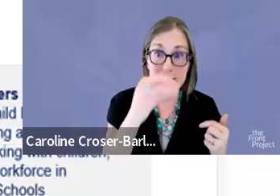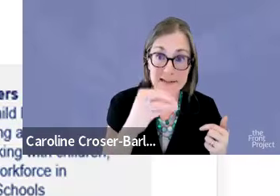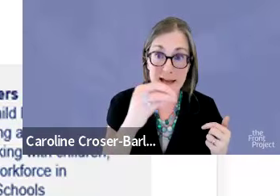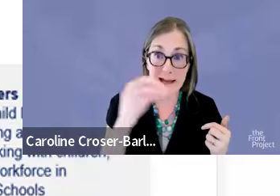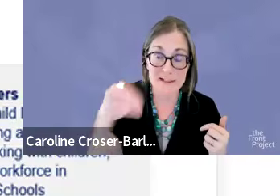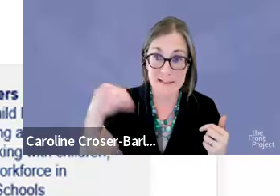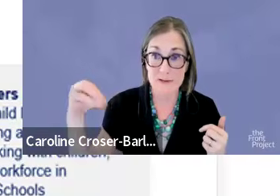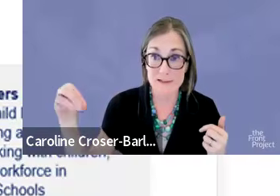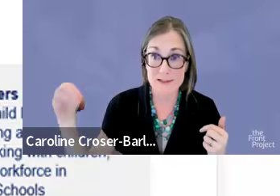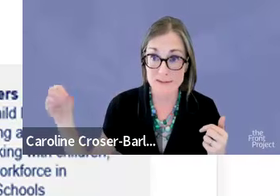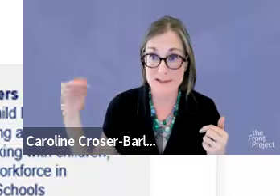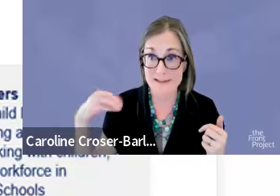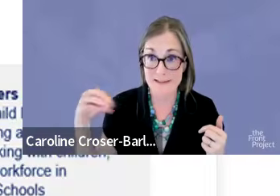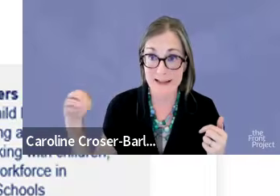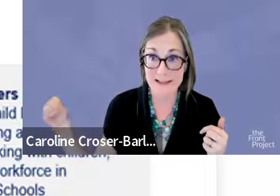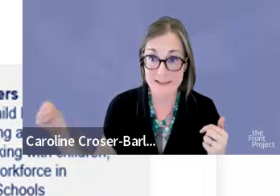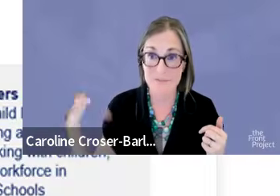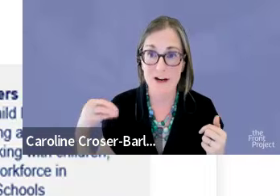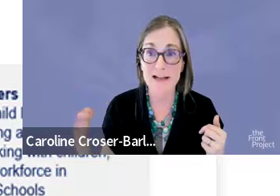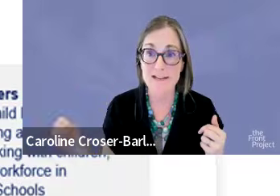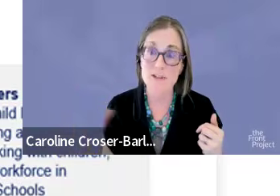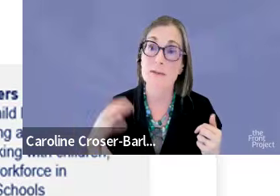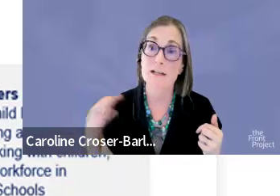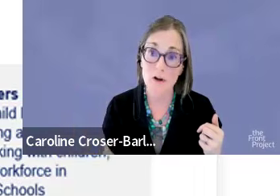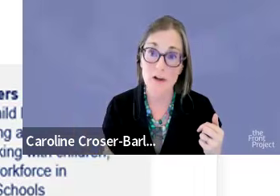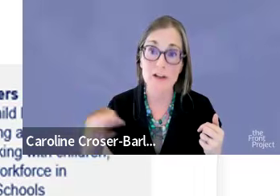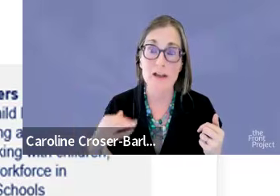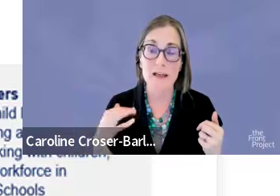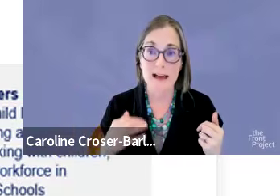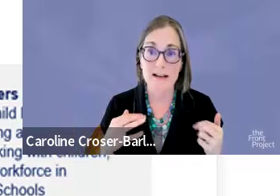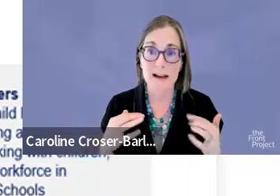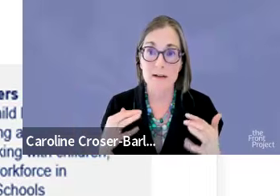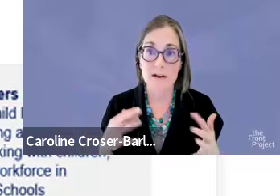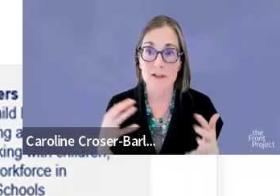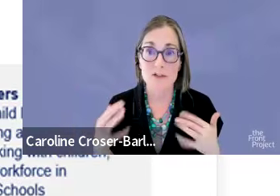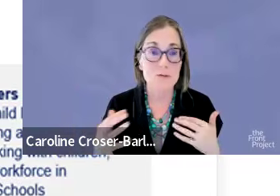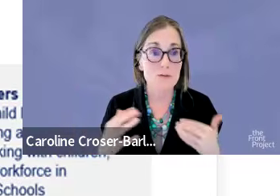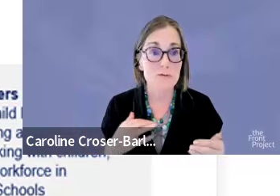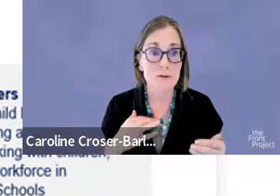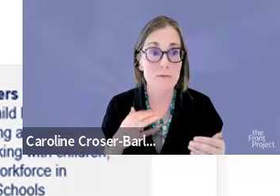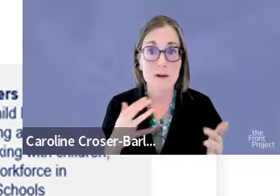their kid tagged to get the resources that they need. Right. And so we know that children from